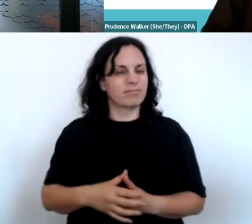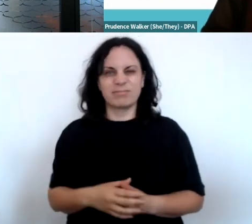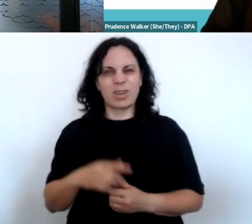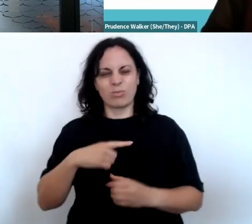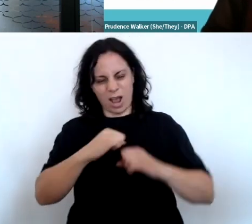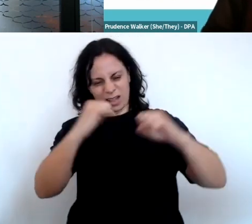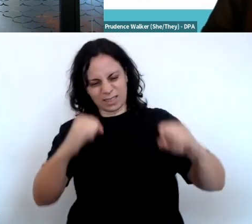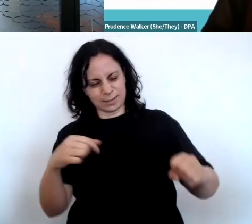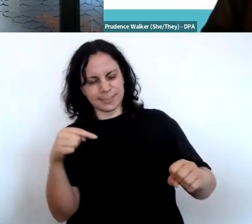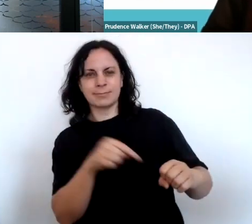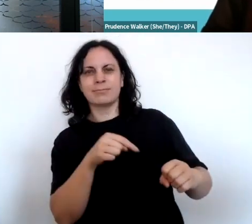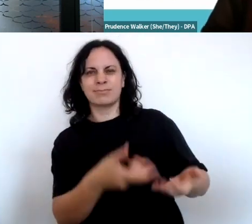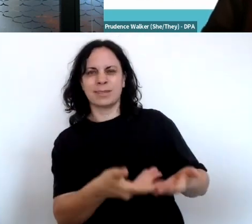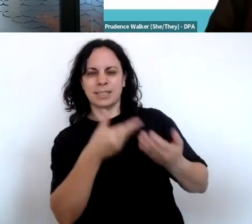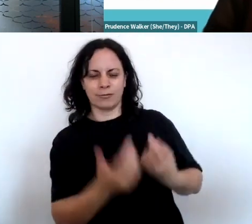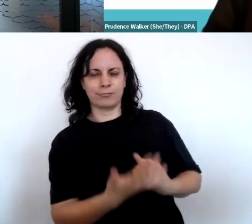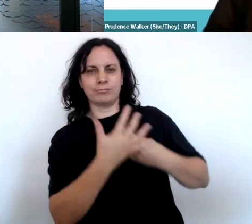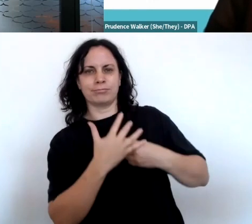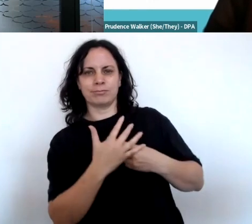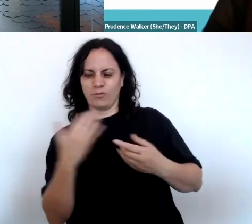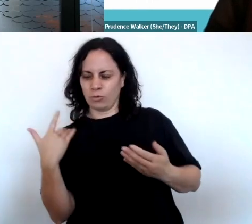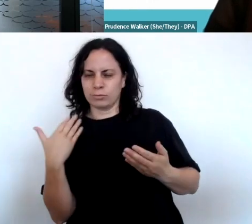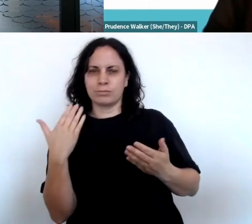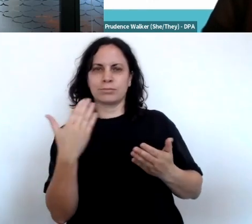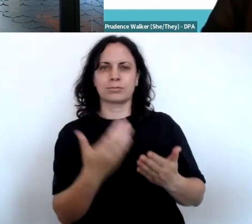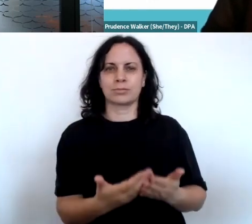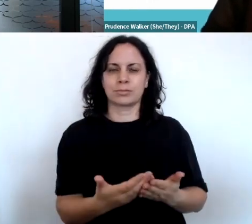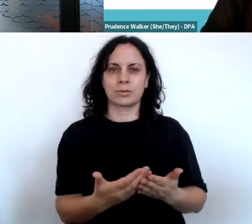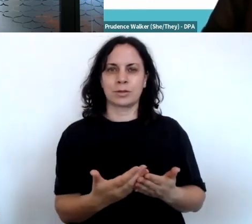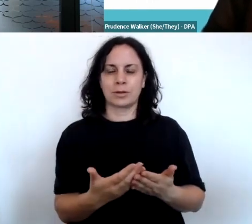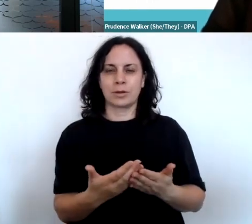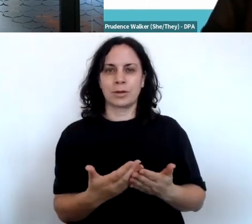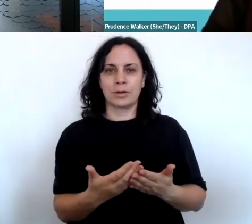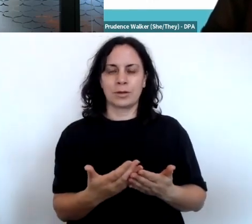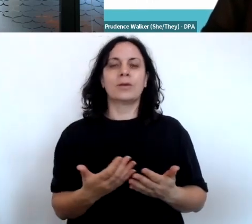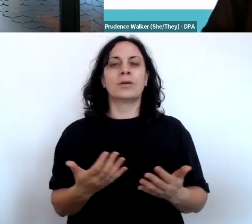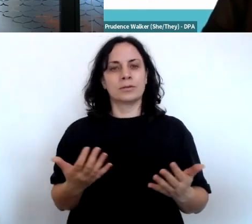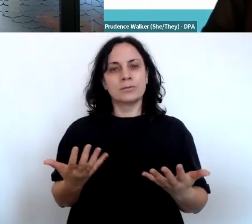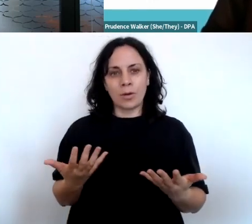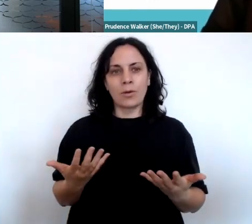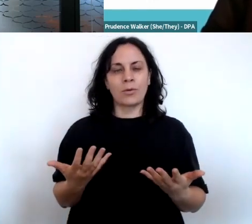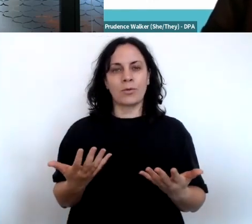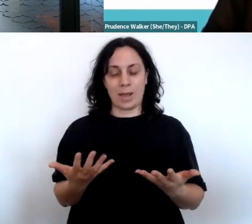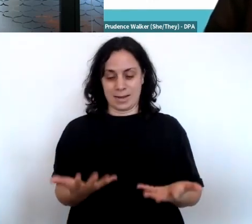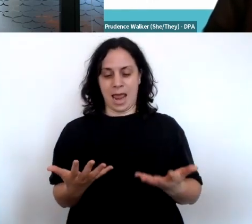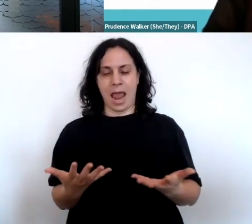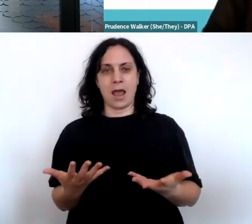So, I mean, I think things like this help to build some trust and that engagement with community,